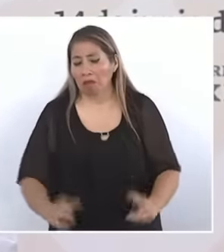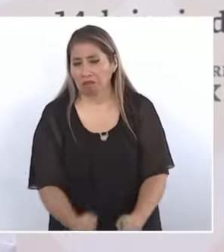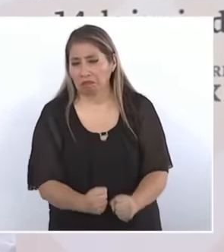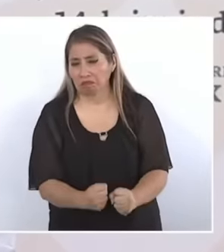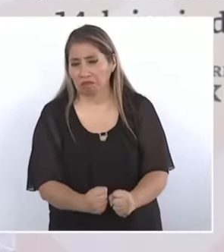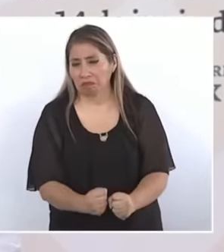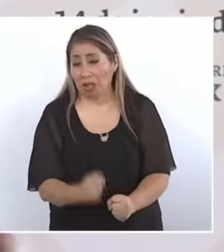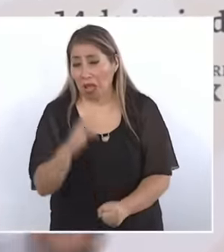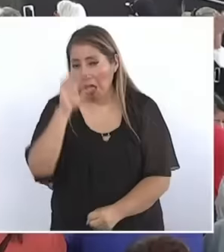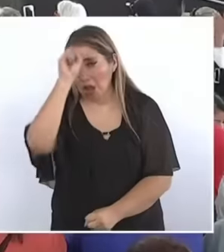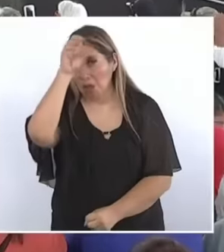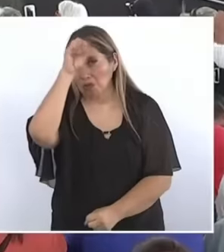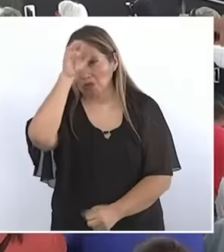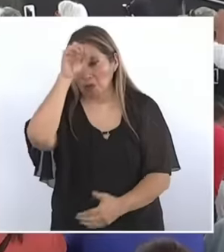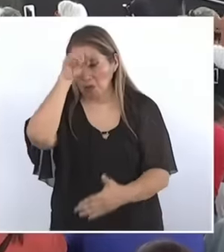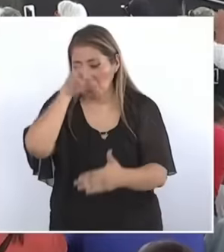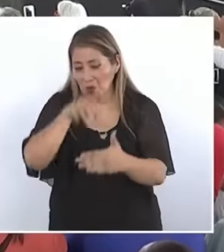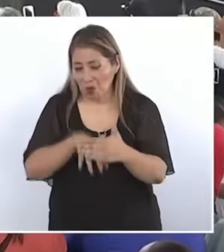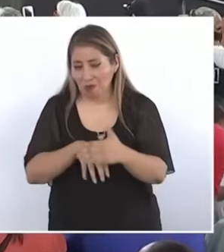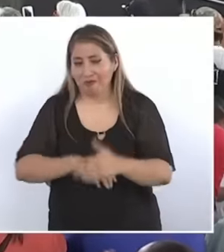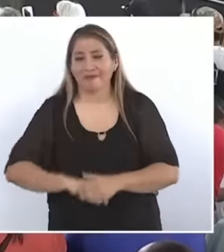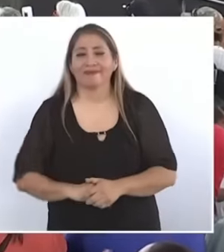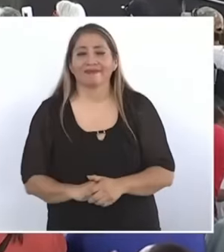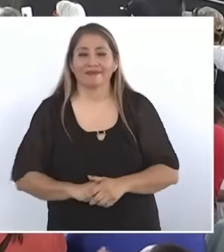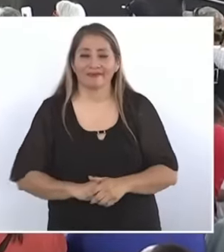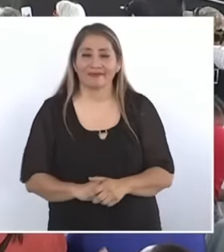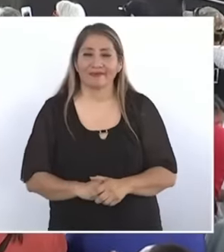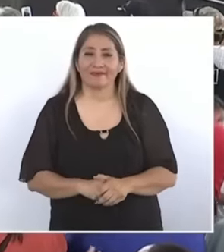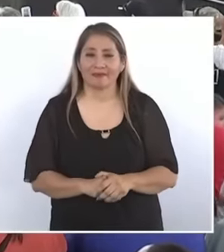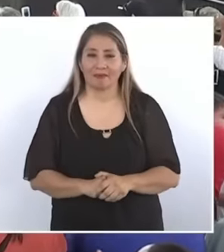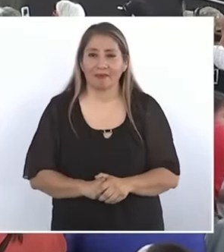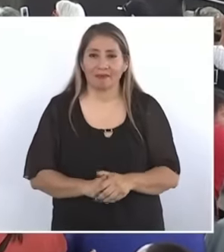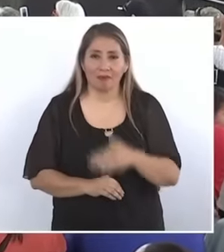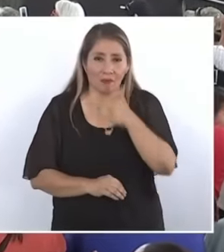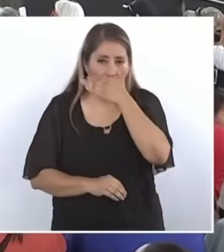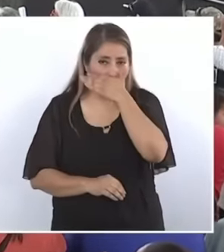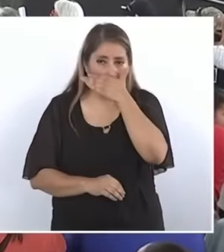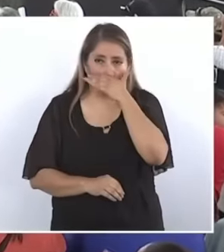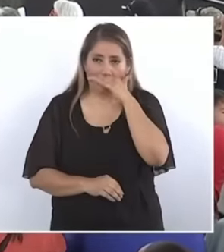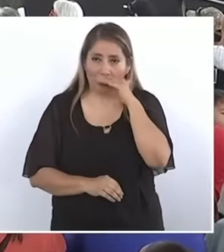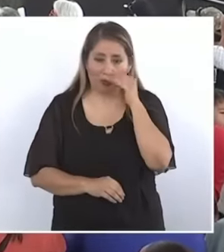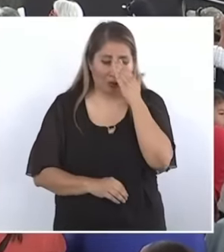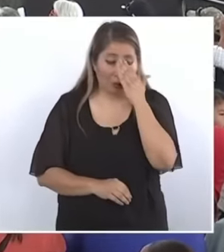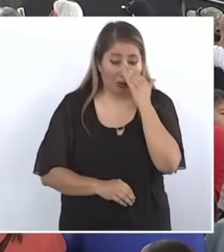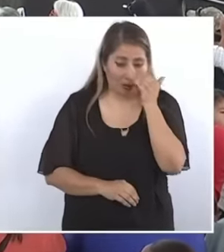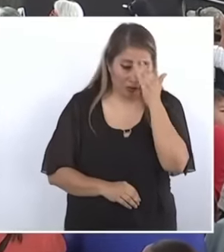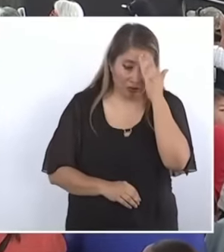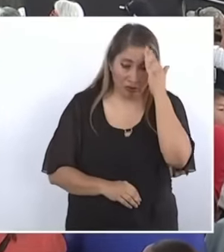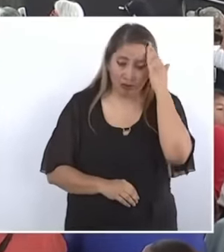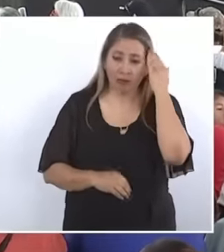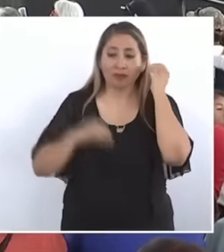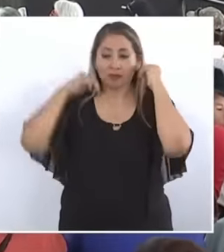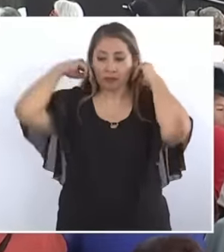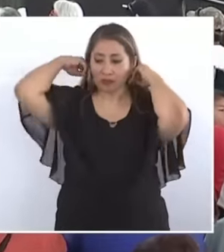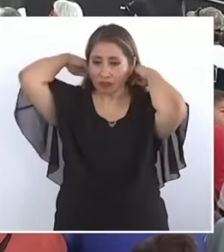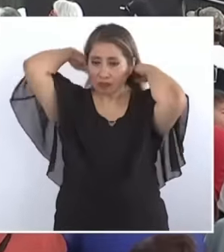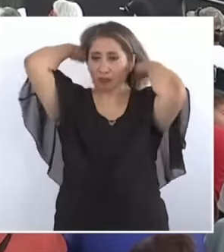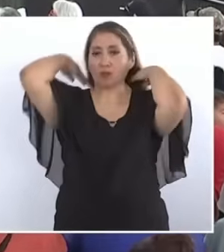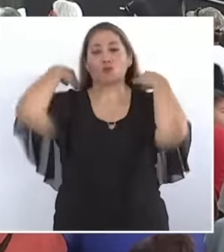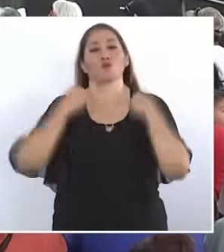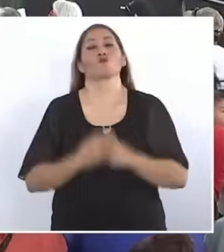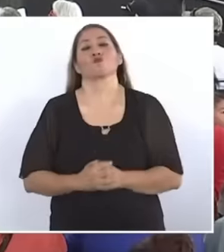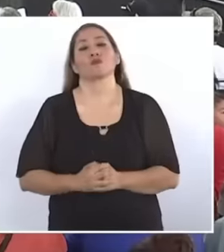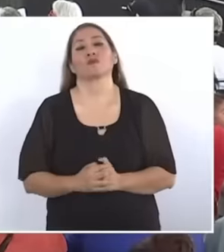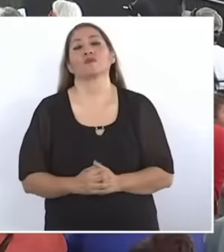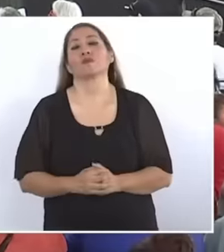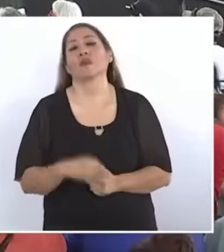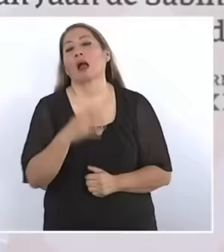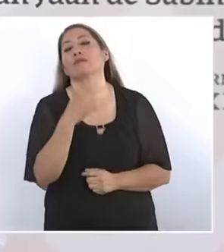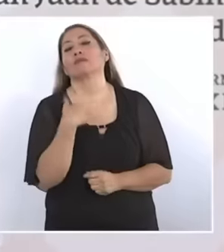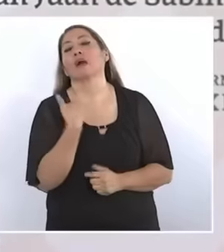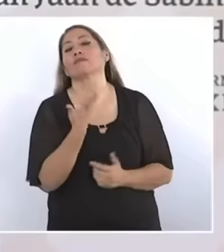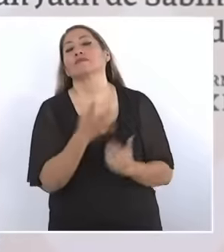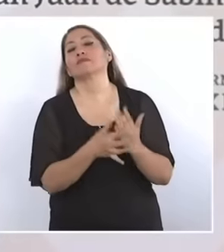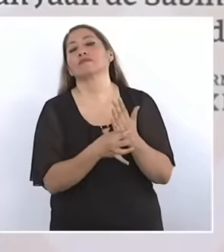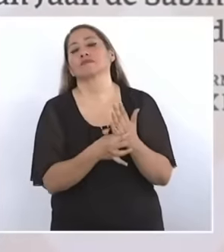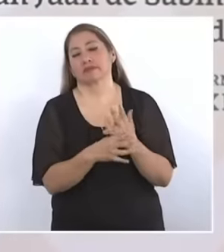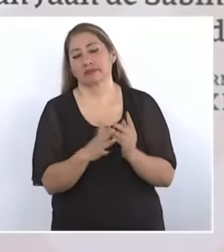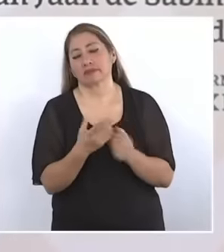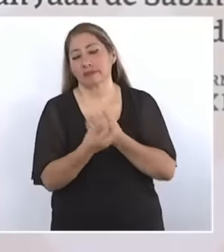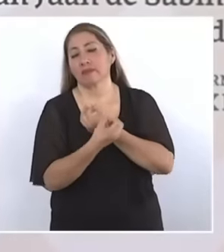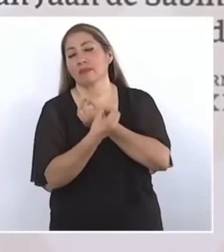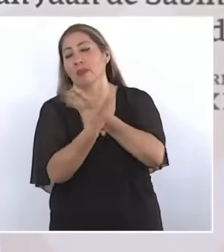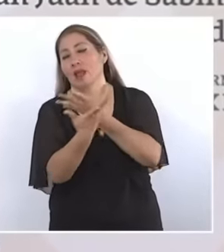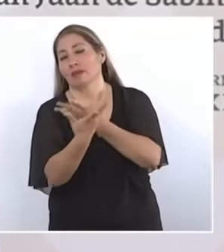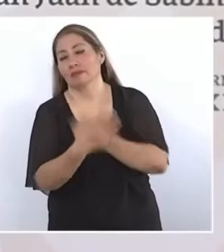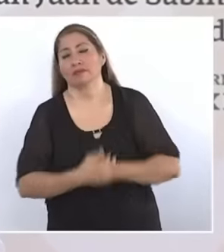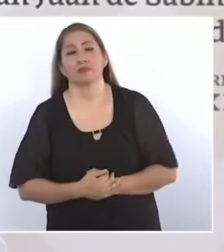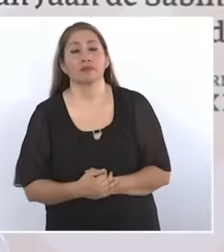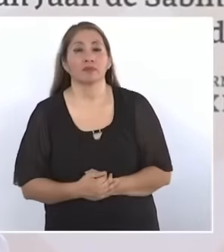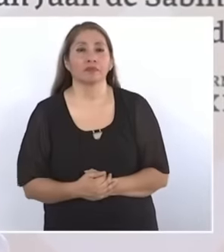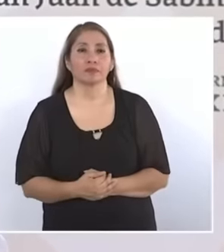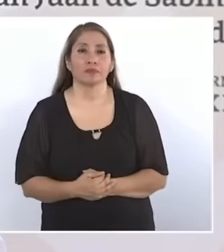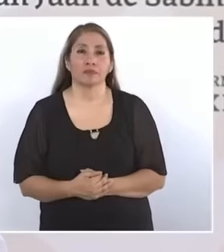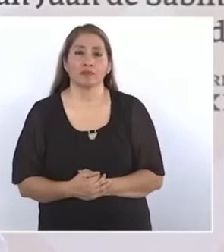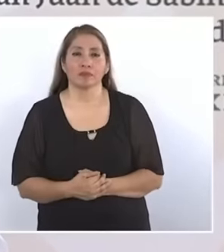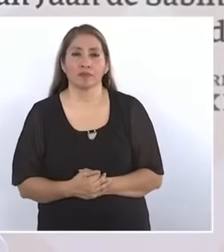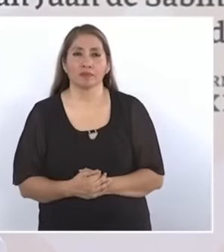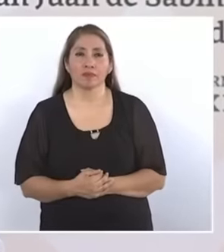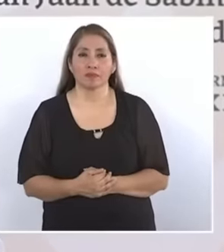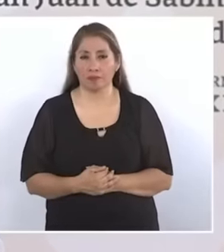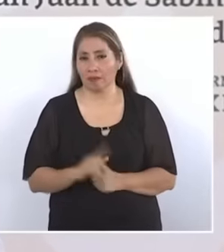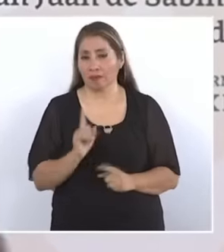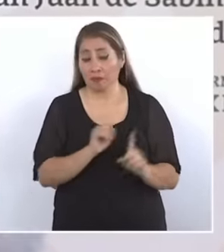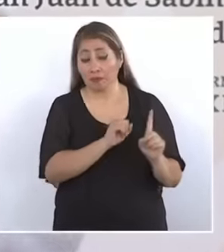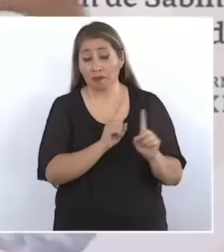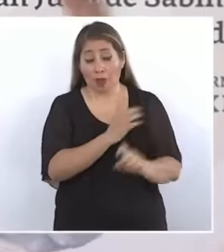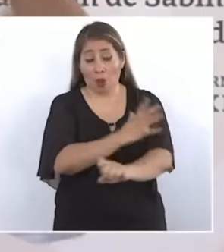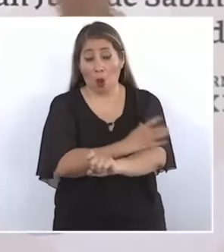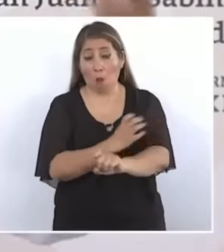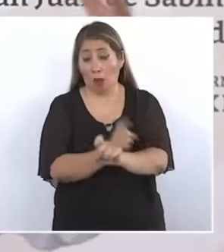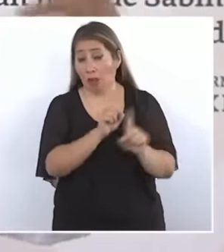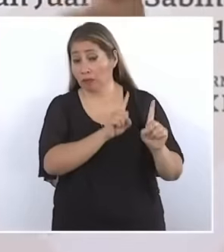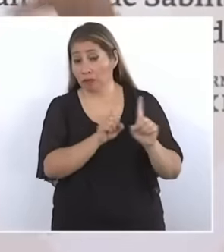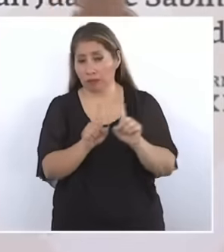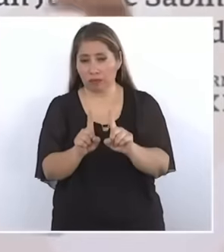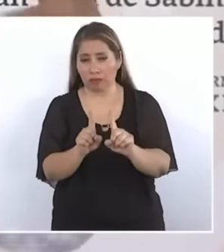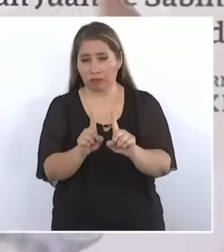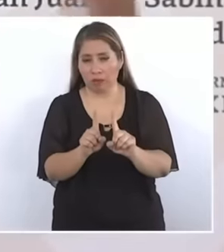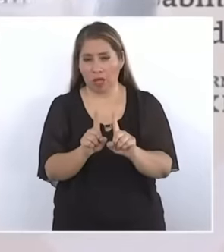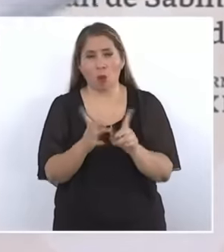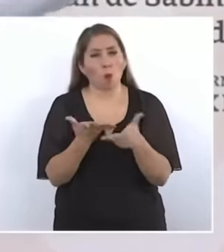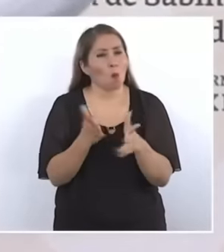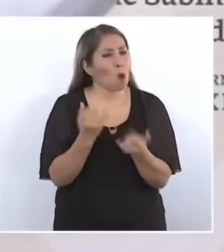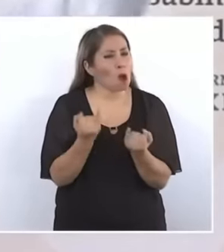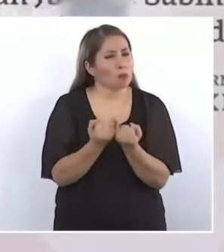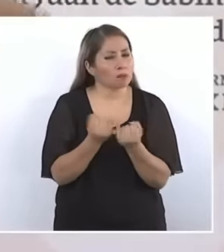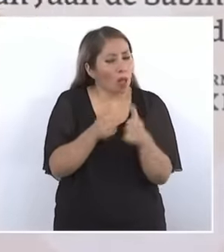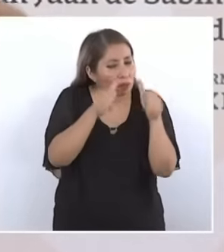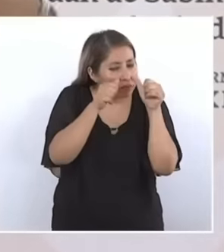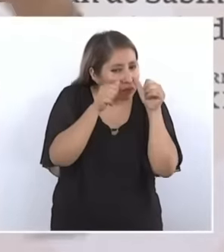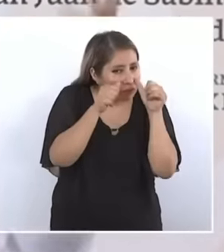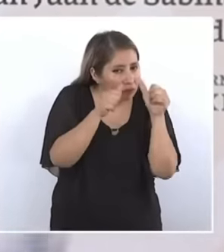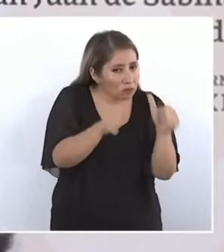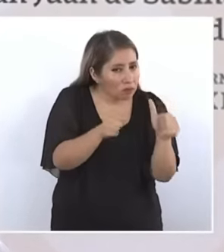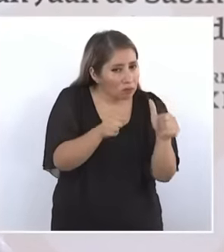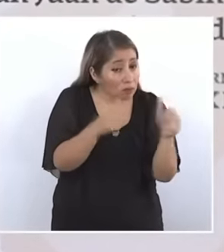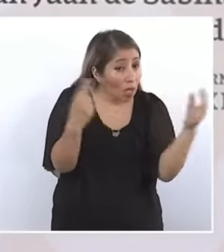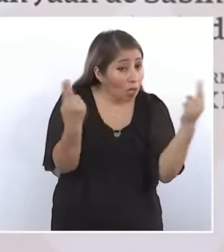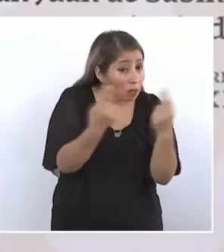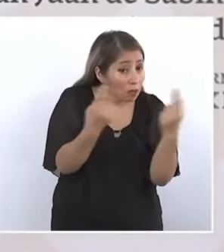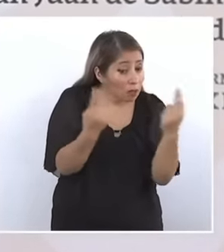miners and that with Claudia we will attend to what this